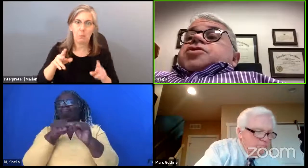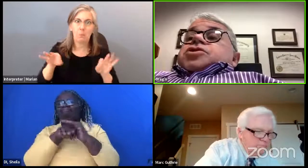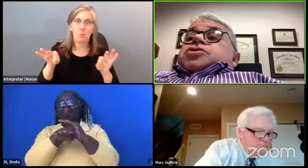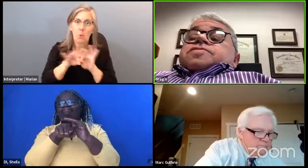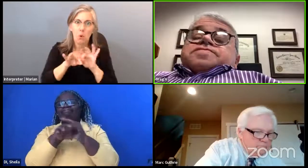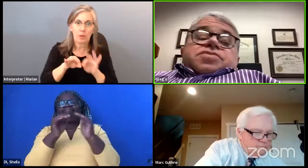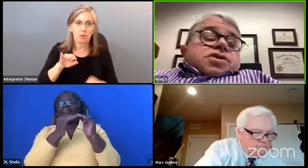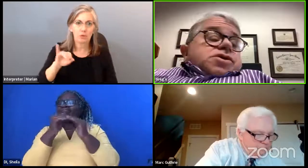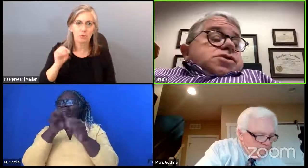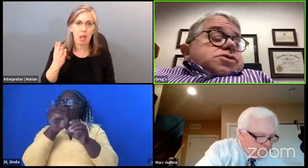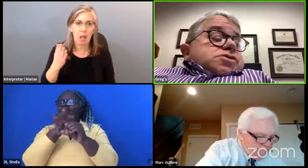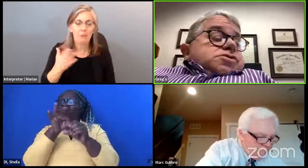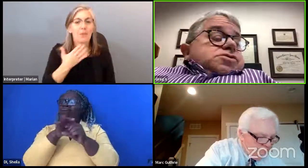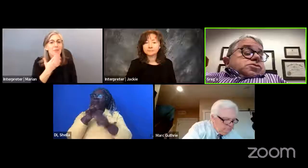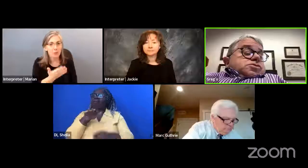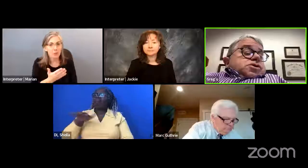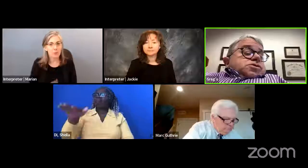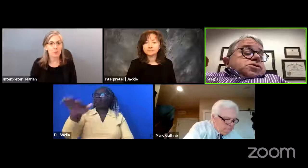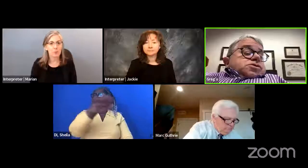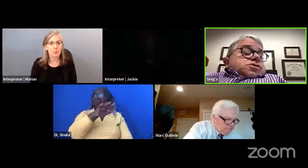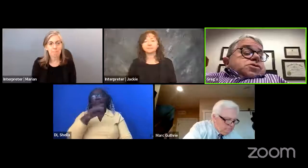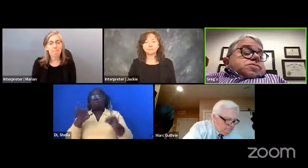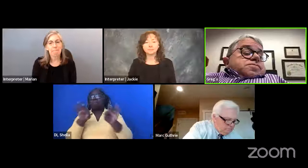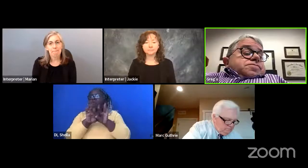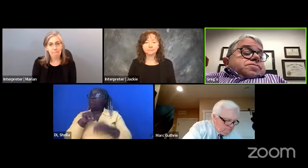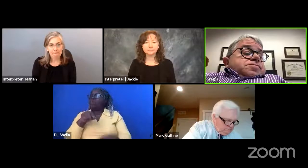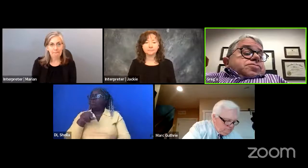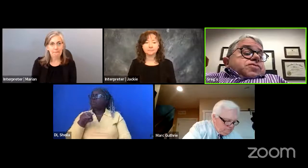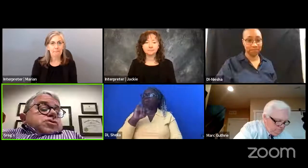So thank you. All right.